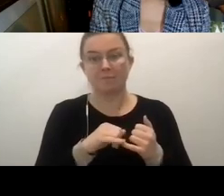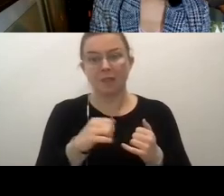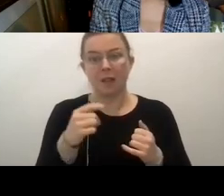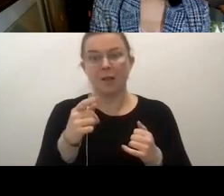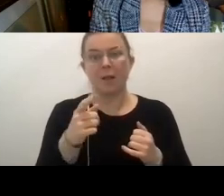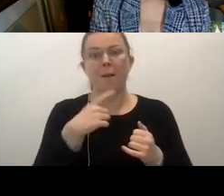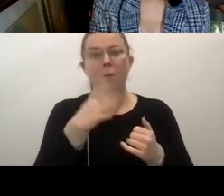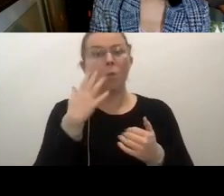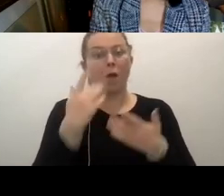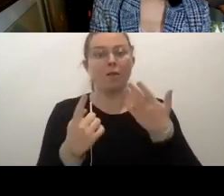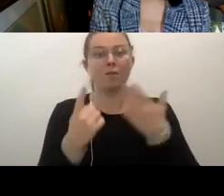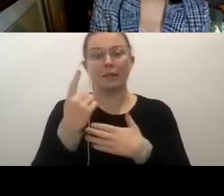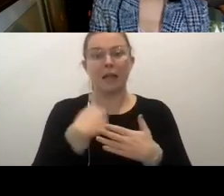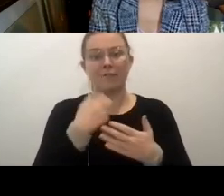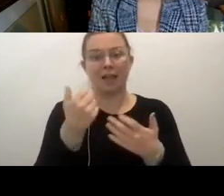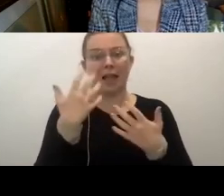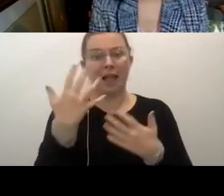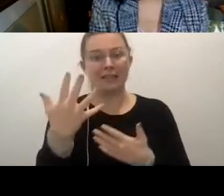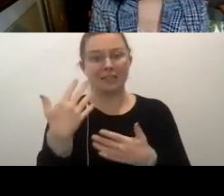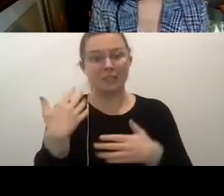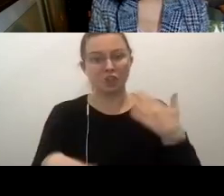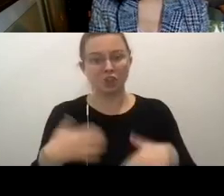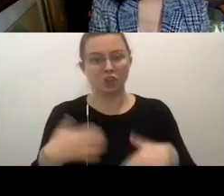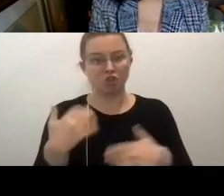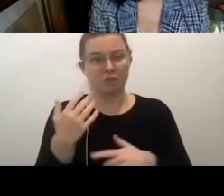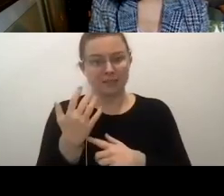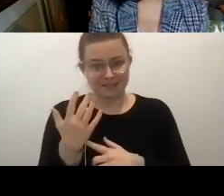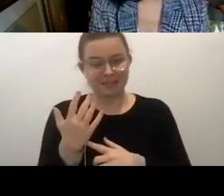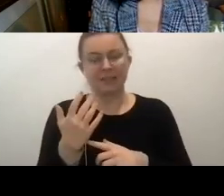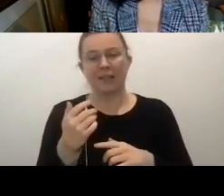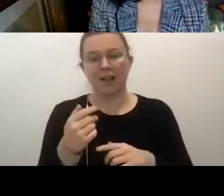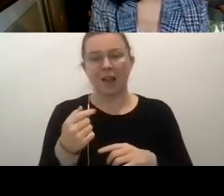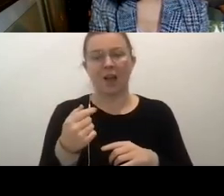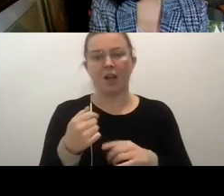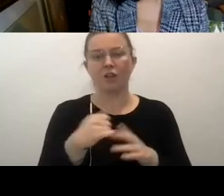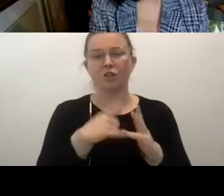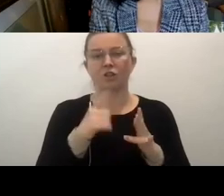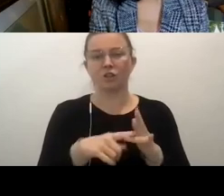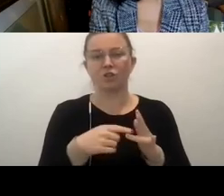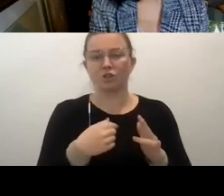injury and I was kind of approaching it like it was going to be rehabilitation for my